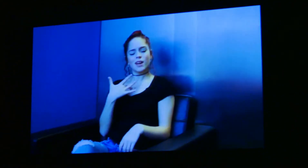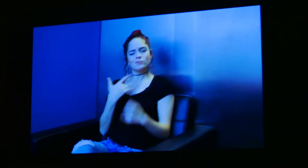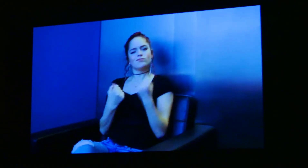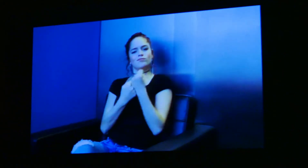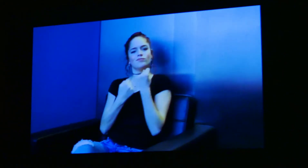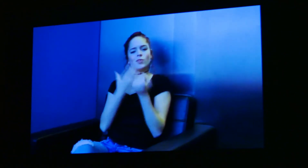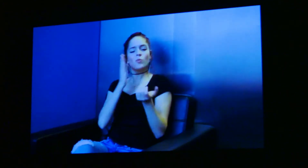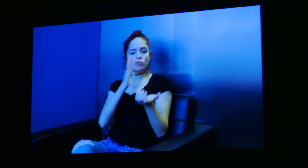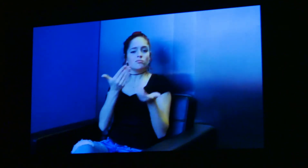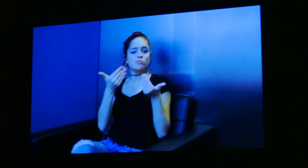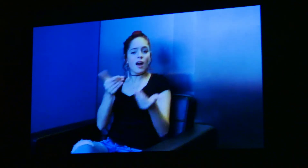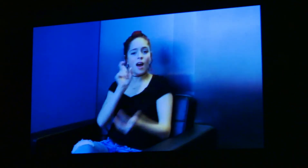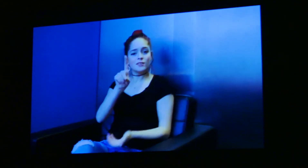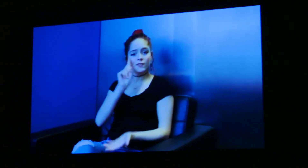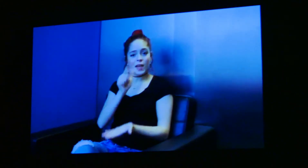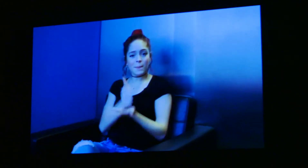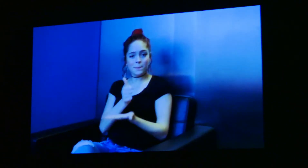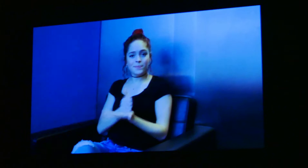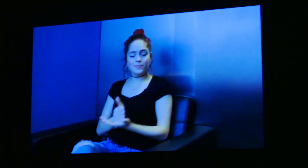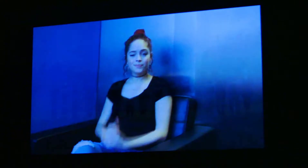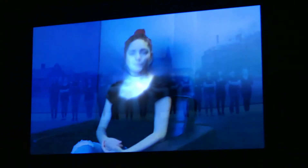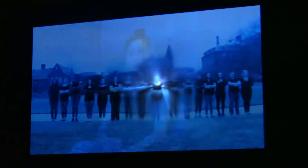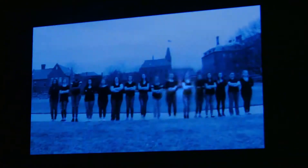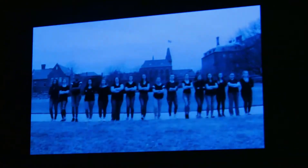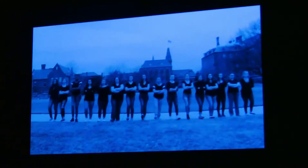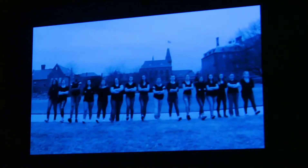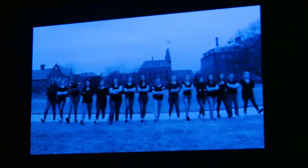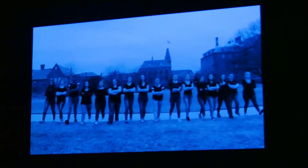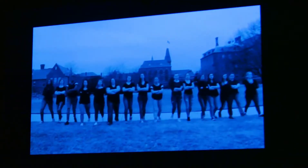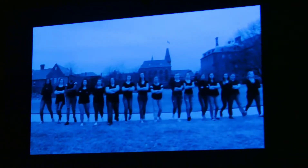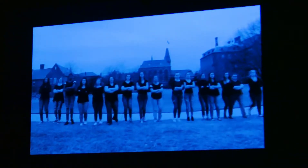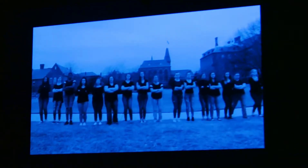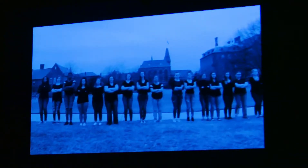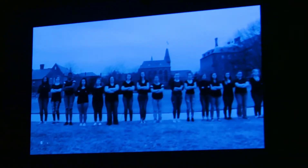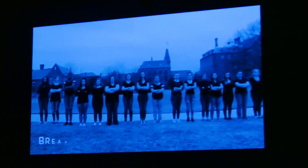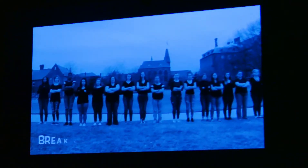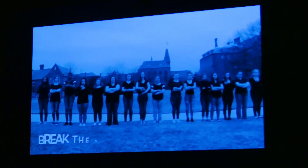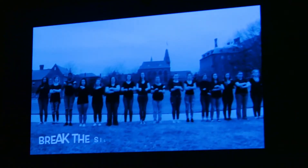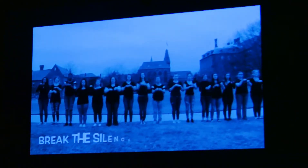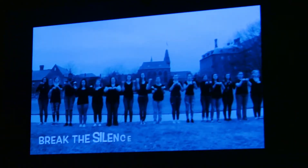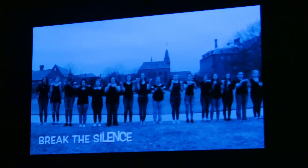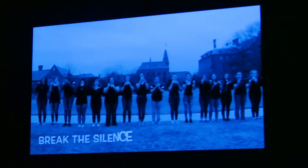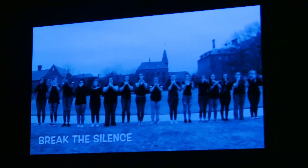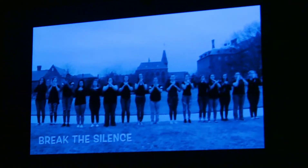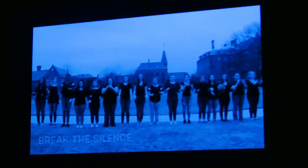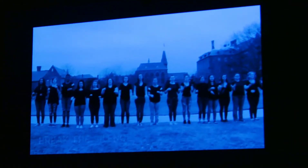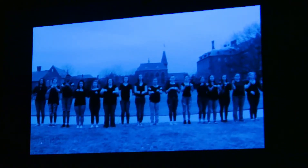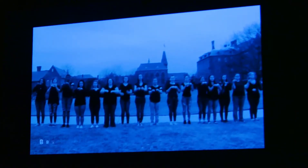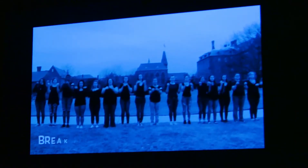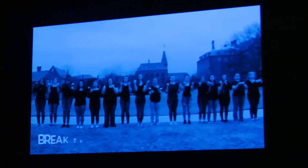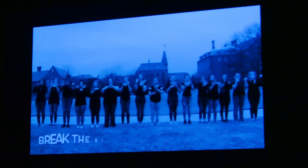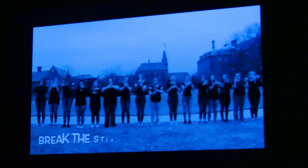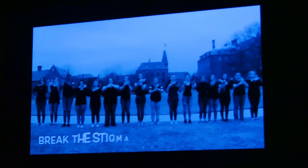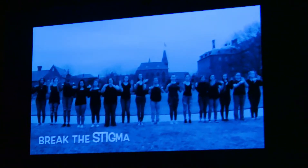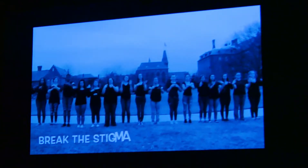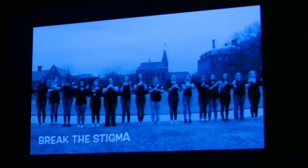People will likely feel more supported and ask for help. Break the silence, break the stigma.